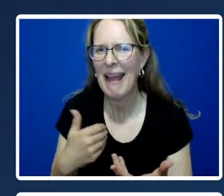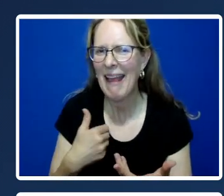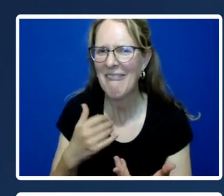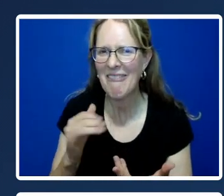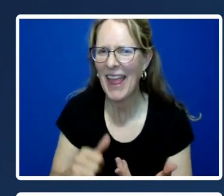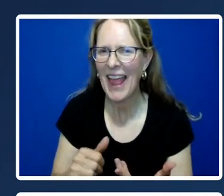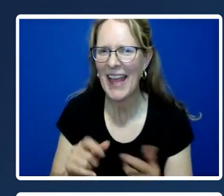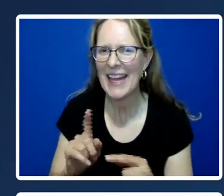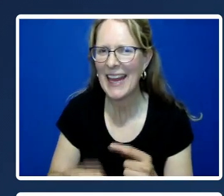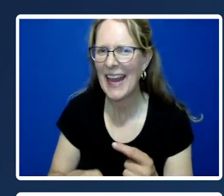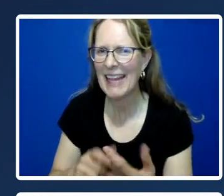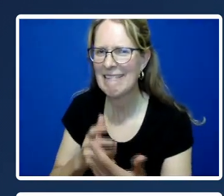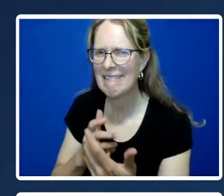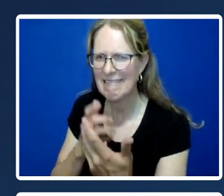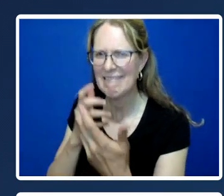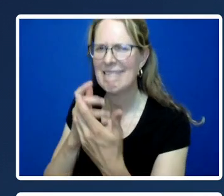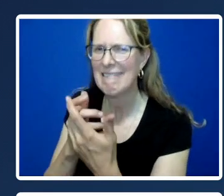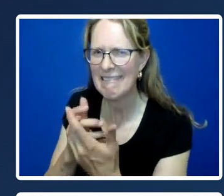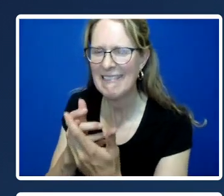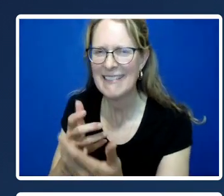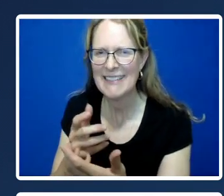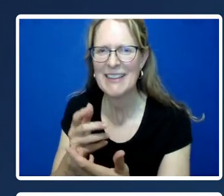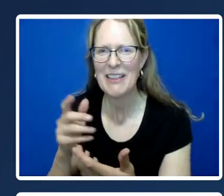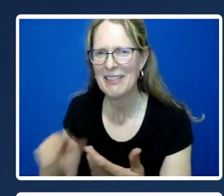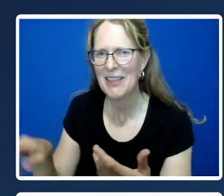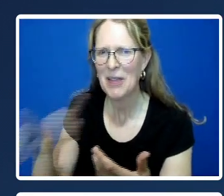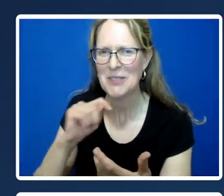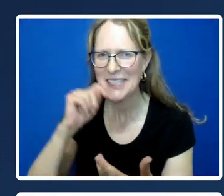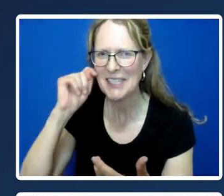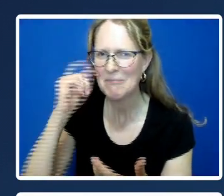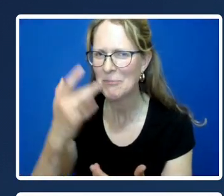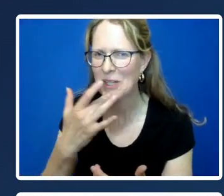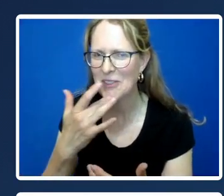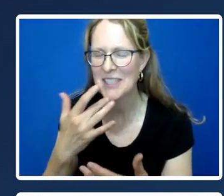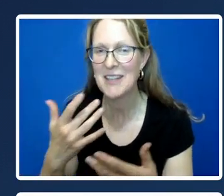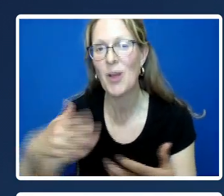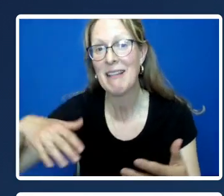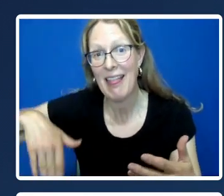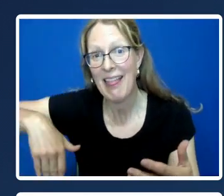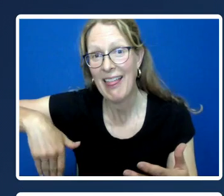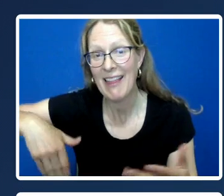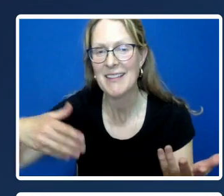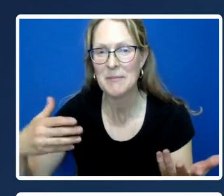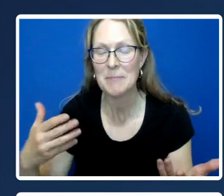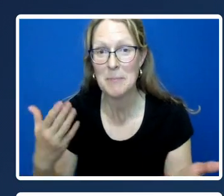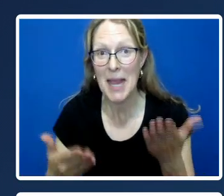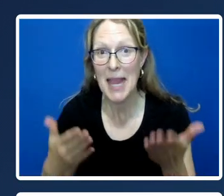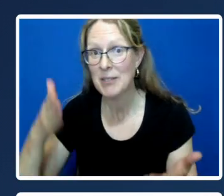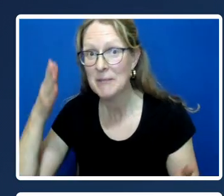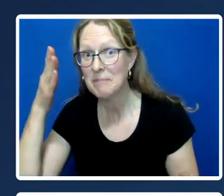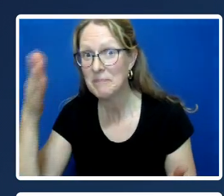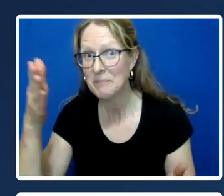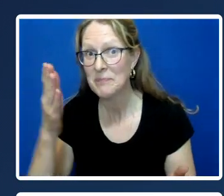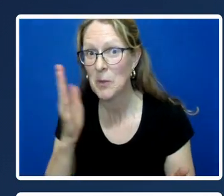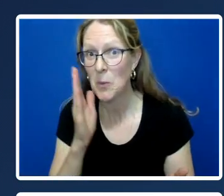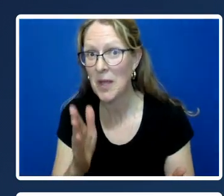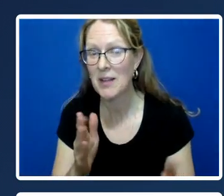I said not yet. So, you know, that's potentially in the works. But email was our go-to. And so,